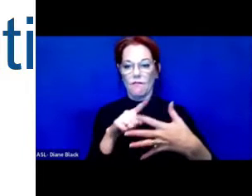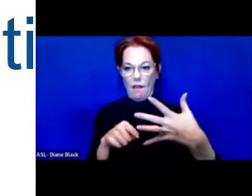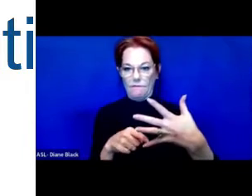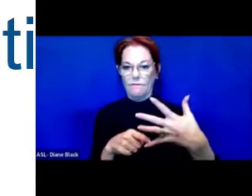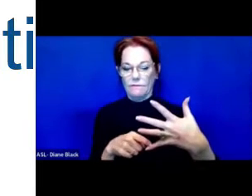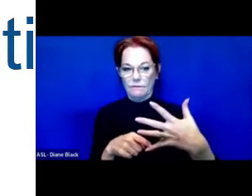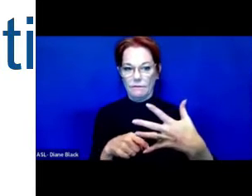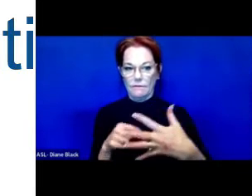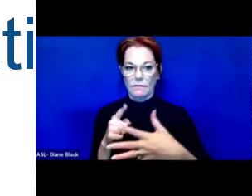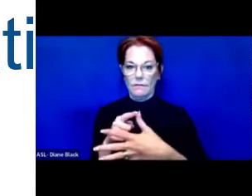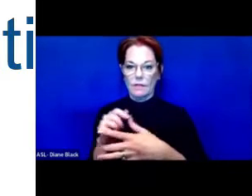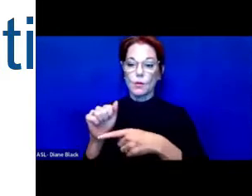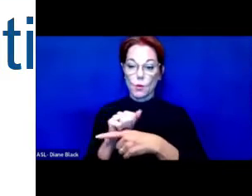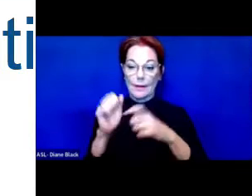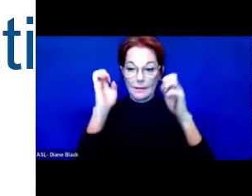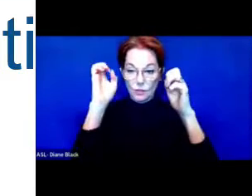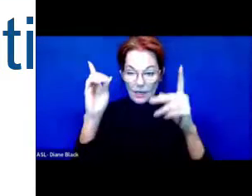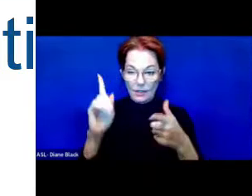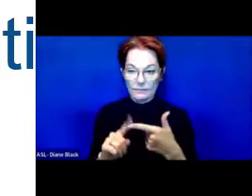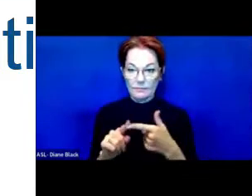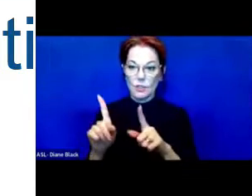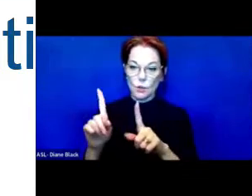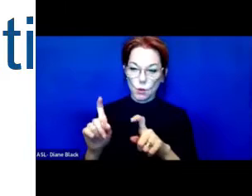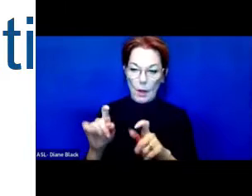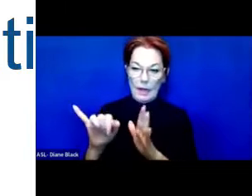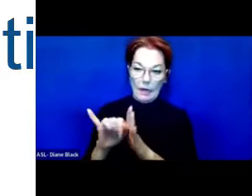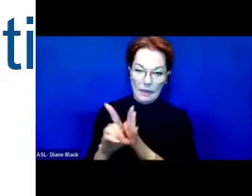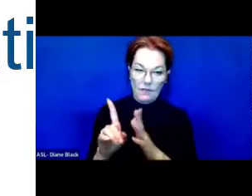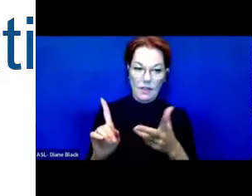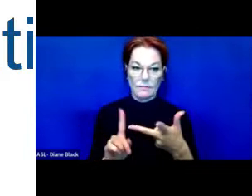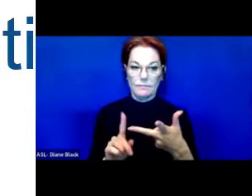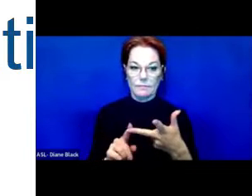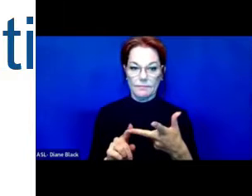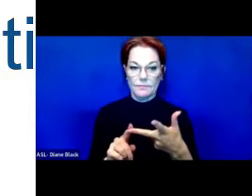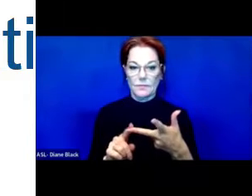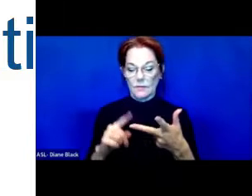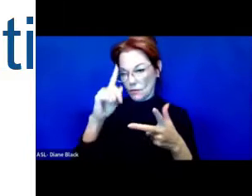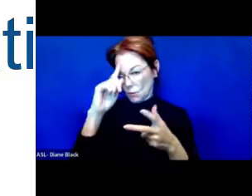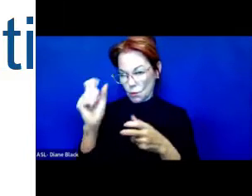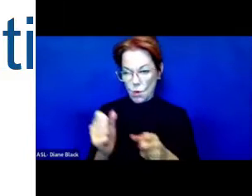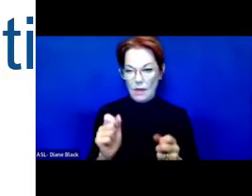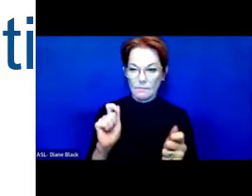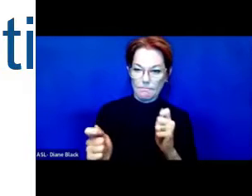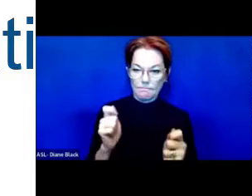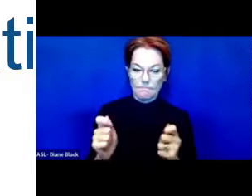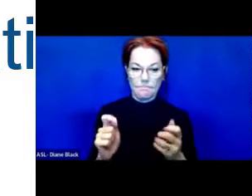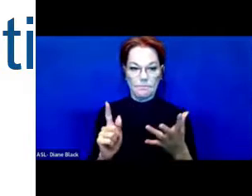So training and education, screening and identification, compensatory strategies and modifications, referrals and